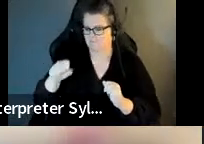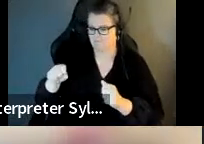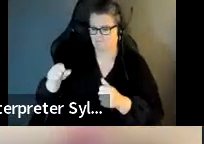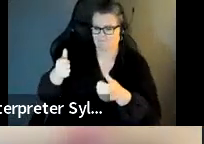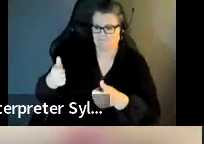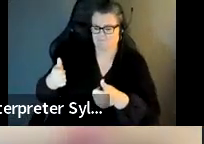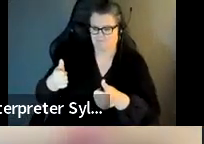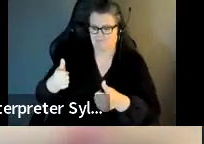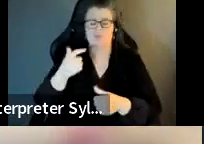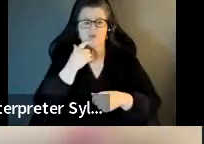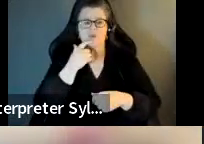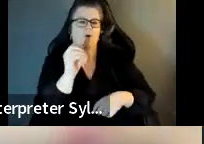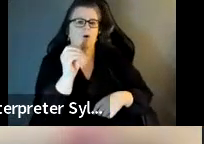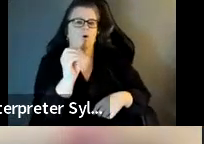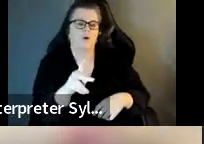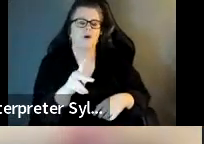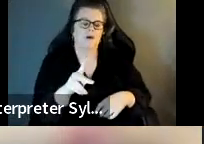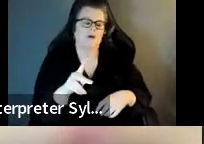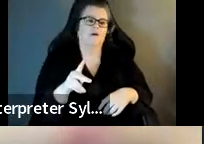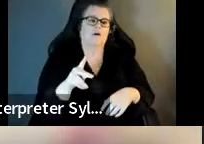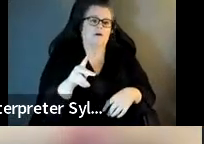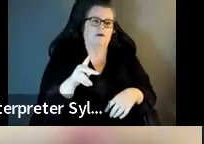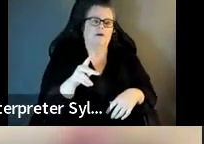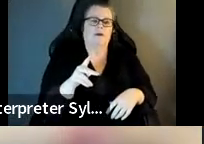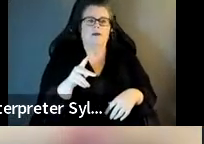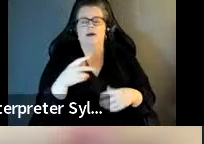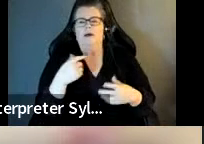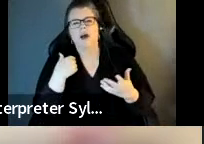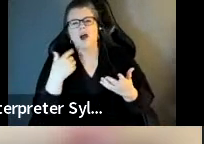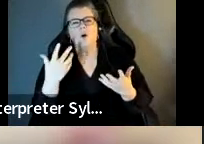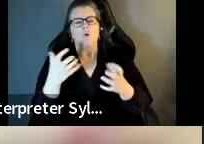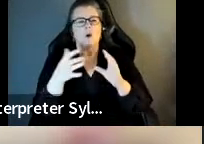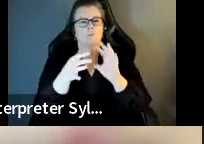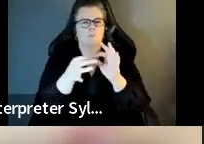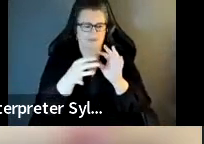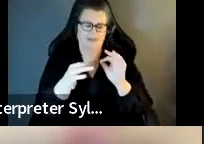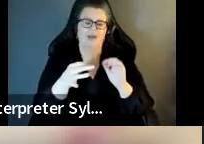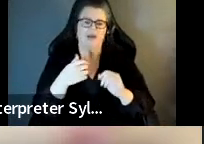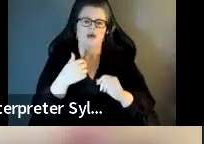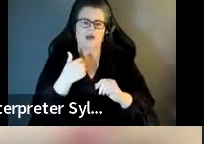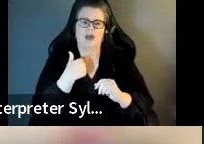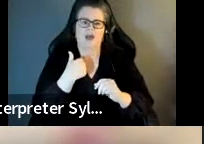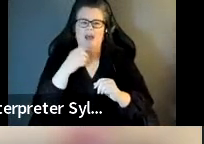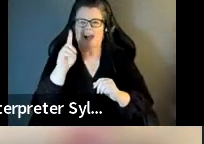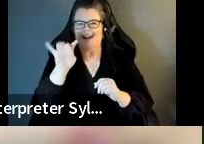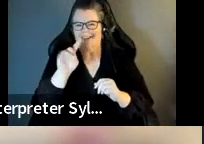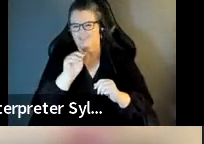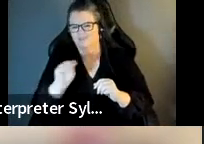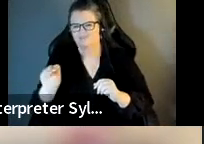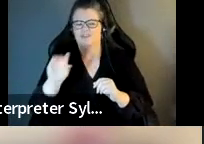Mike Thomas: Okay. All right. I just wanted to mention that I also put something in the chat and it didn't seem to get read,